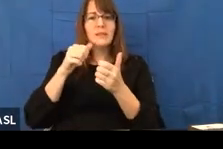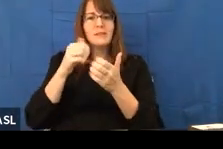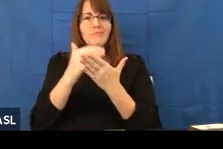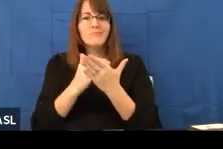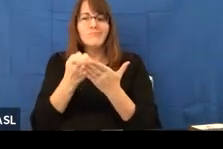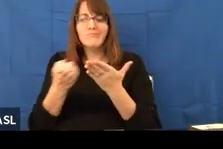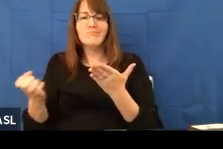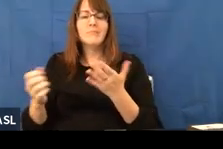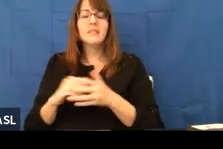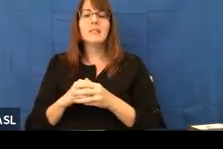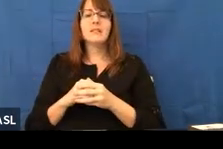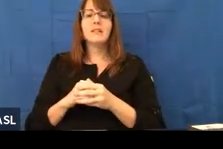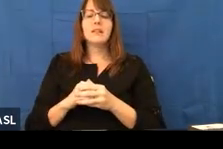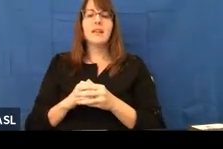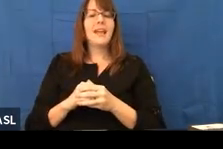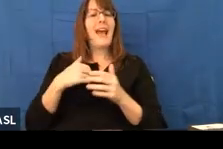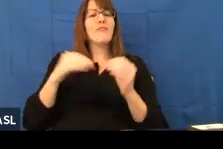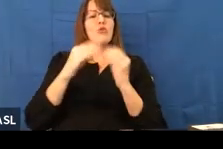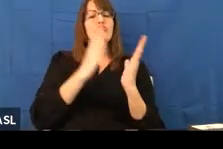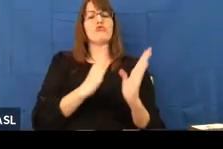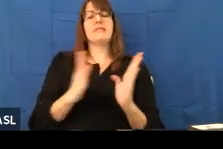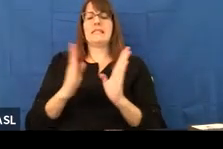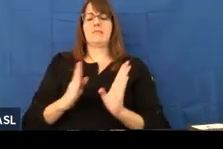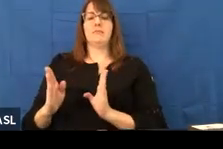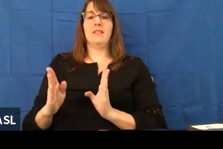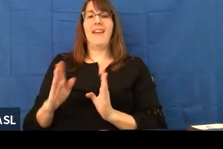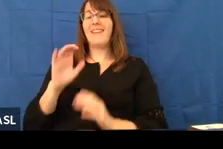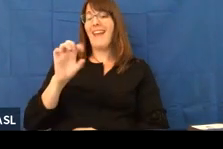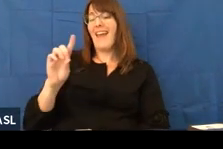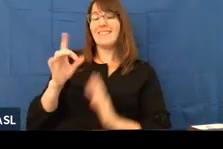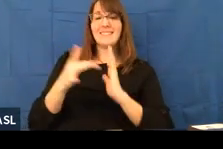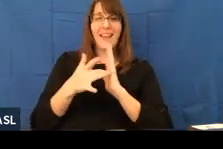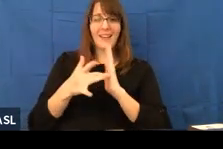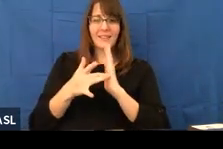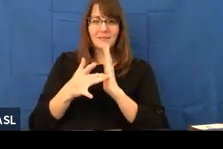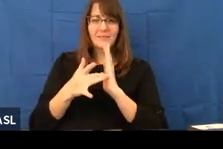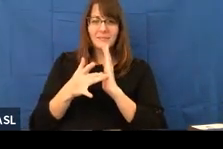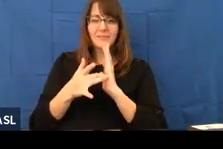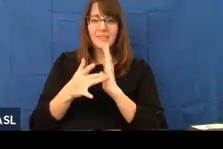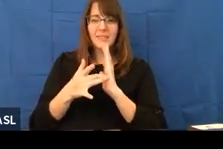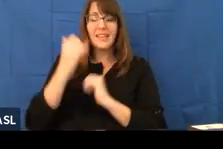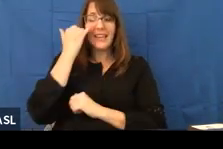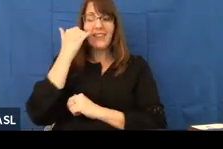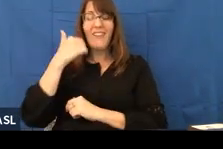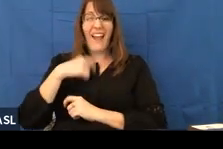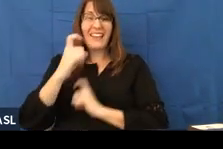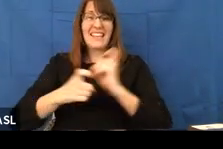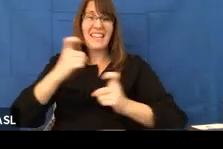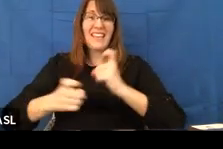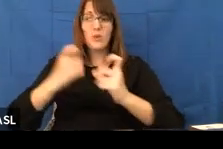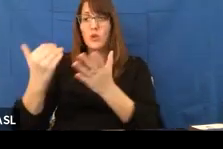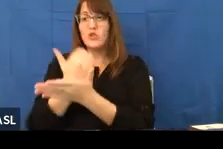Jewyl Alderson Clarke, SDCOE: And then also, when we get into ed tech really be thoughtful, if I threw a different technology at you. Every single slide, you'd be overwhelmed.